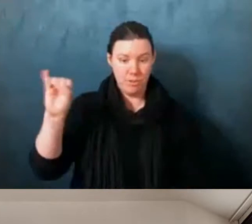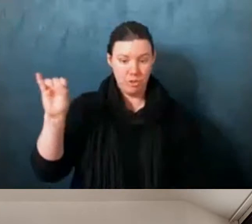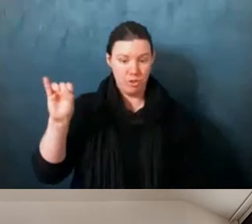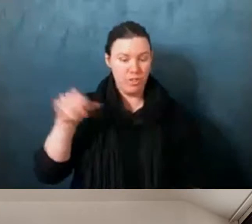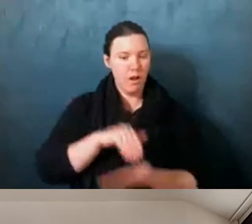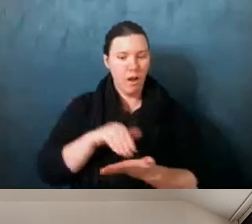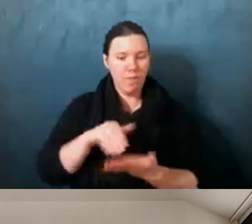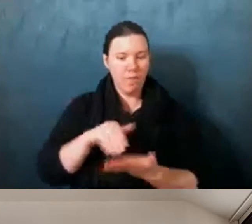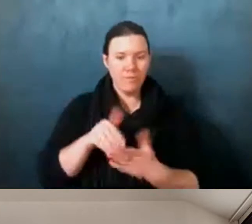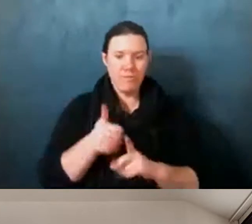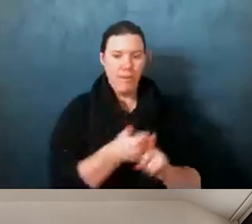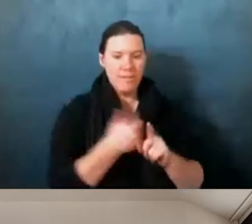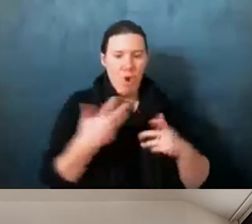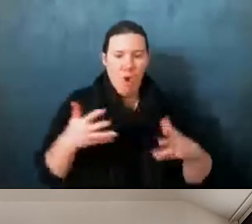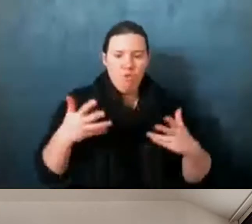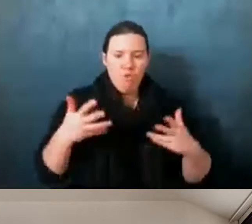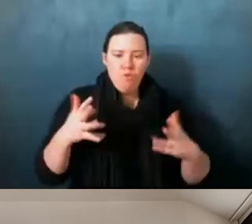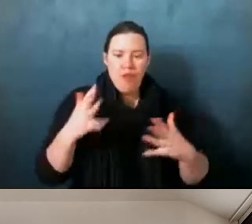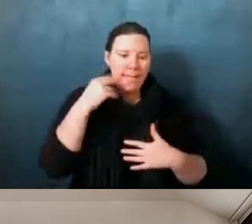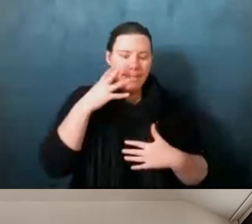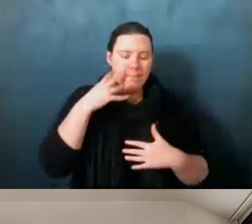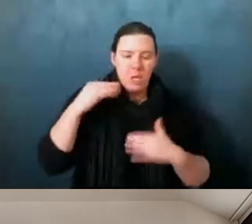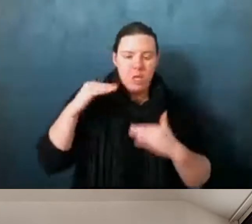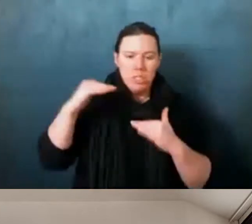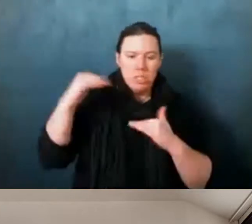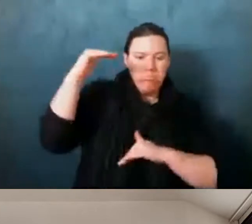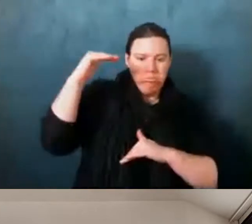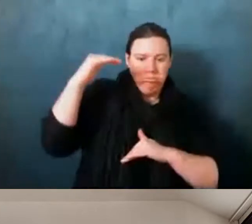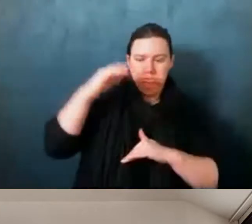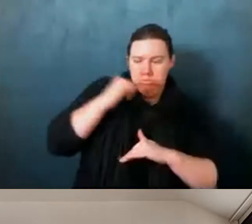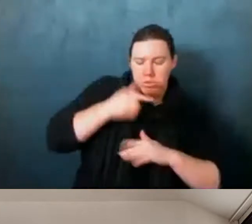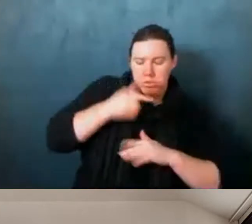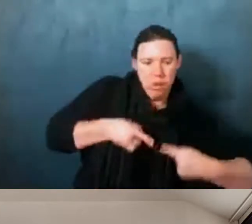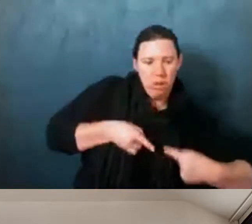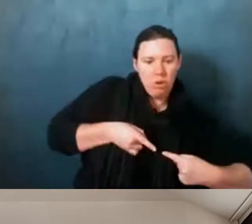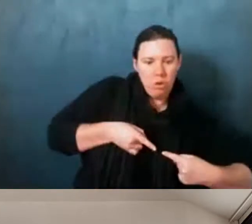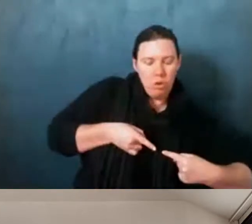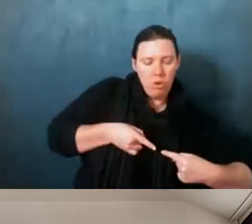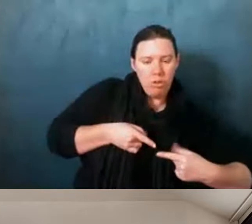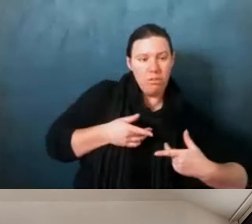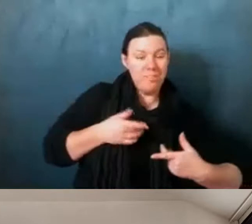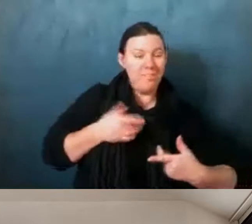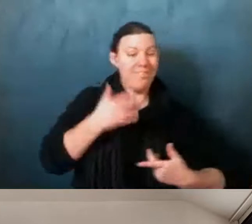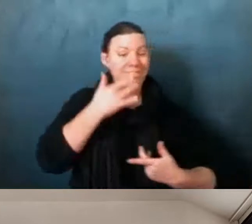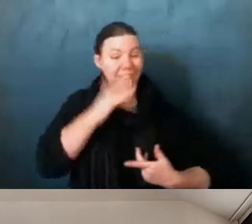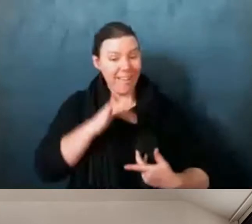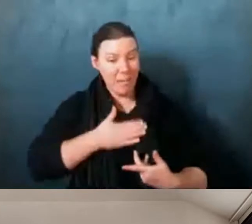and I have been able to do some private pay so they can get at least a minimum of mental health services